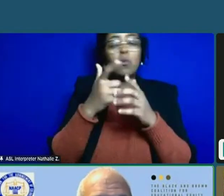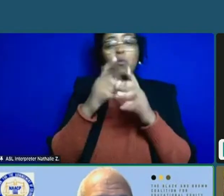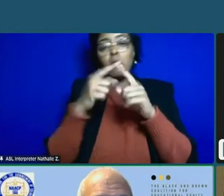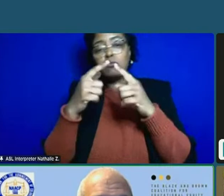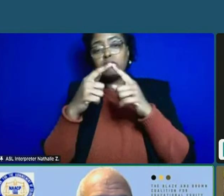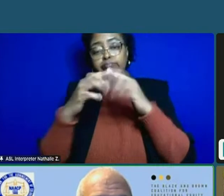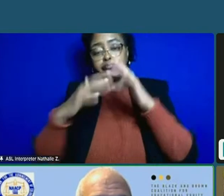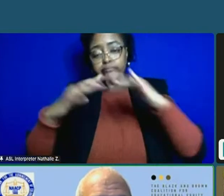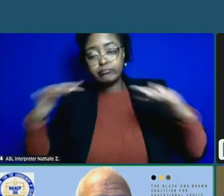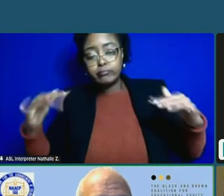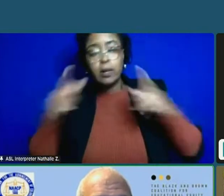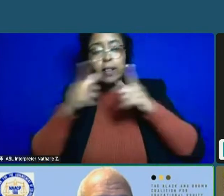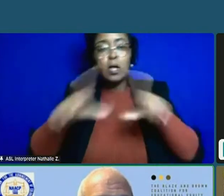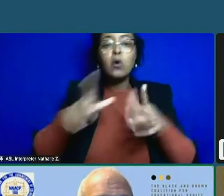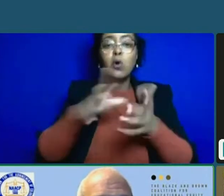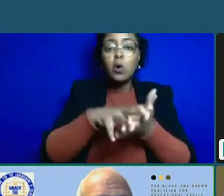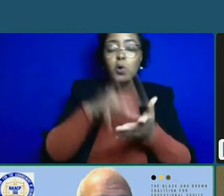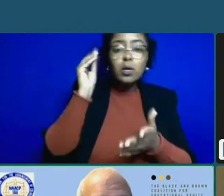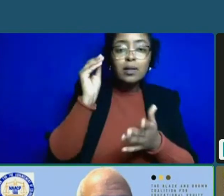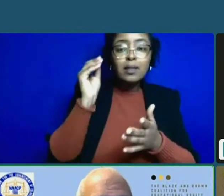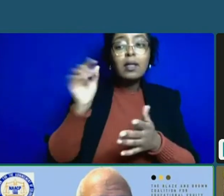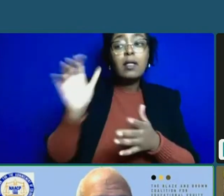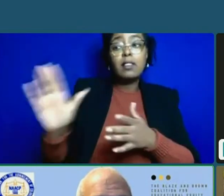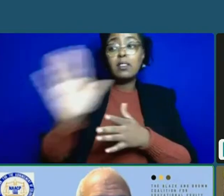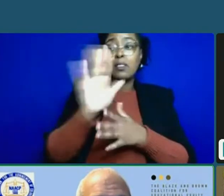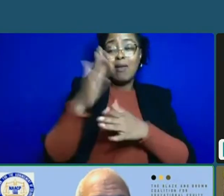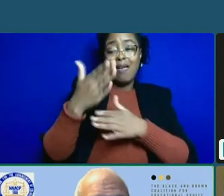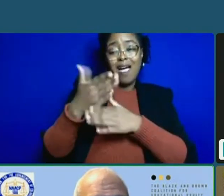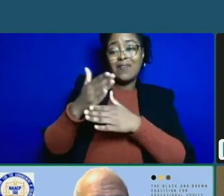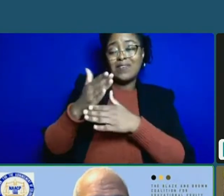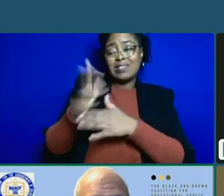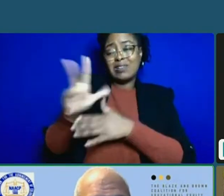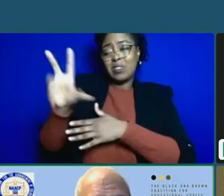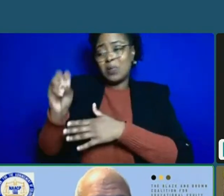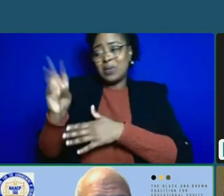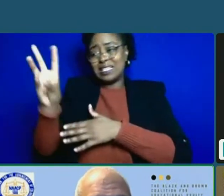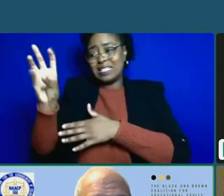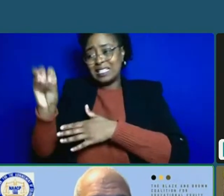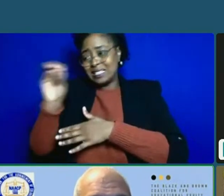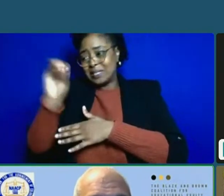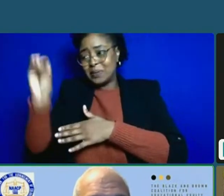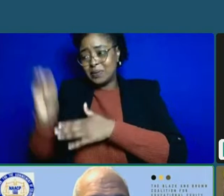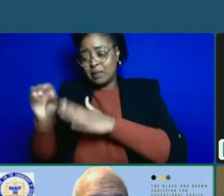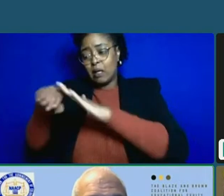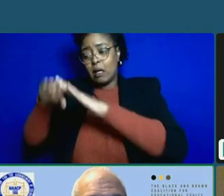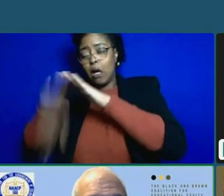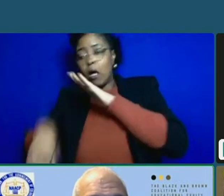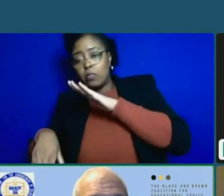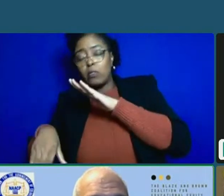learners. Averaging 30 to 60